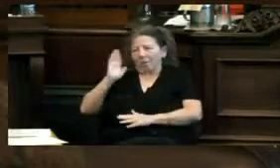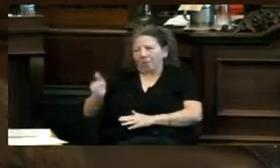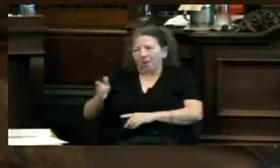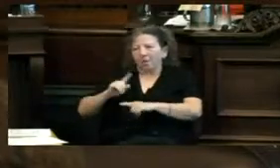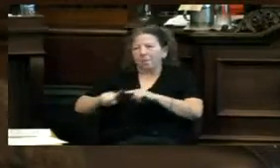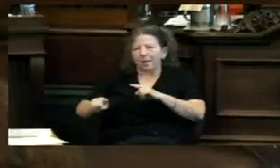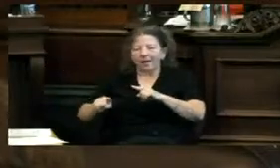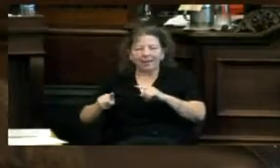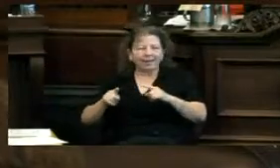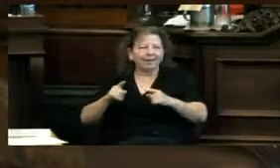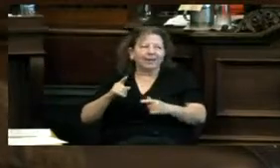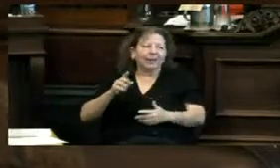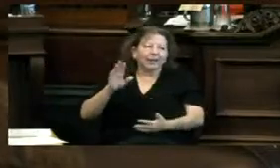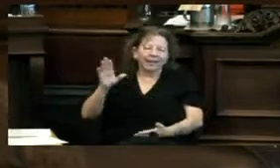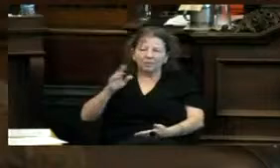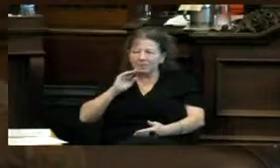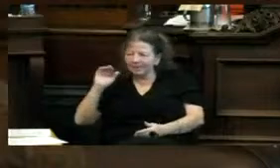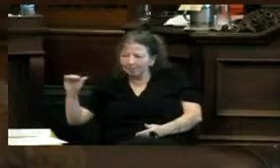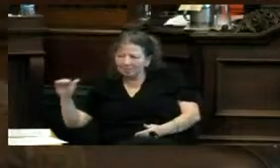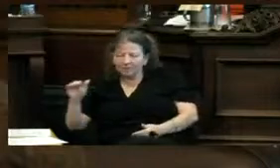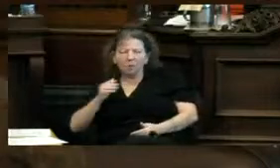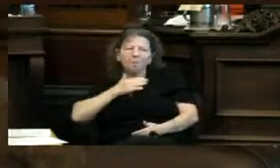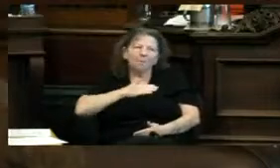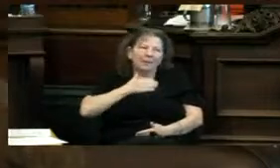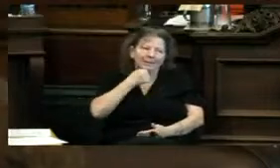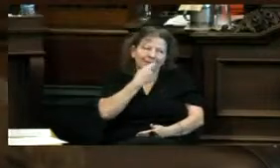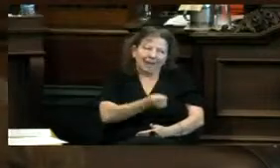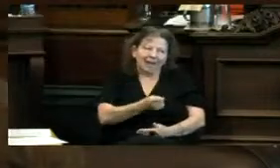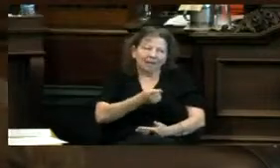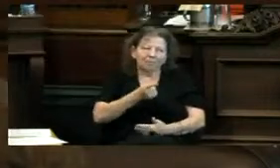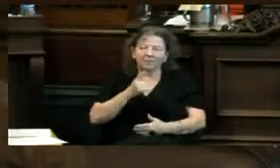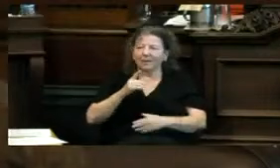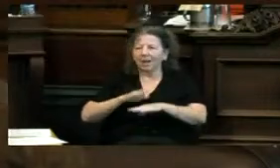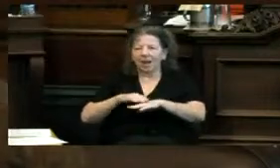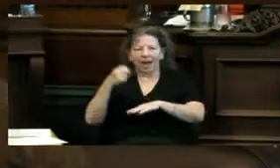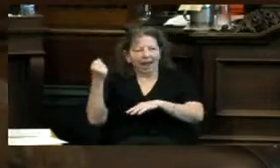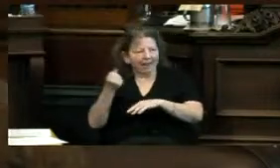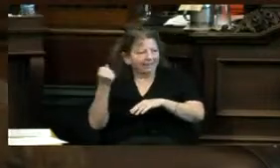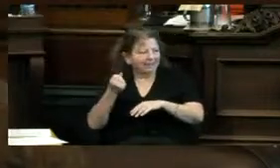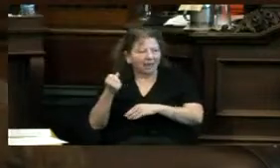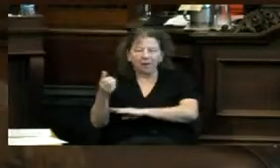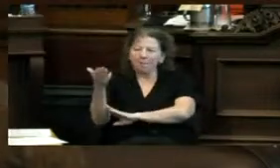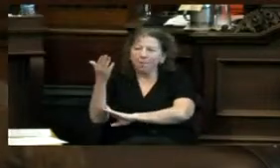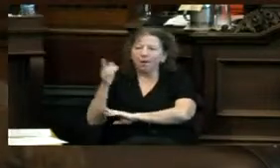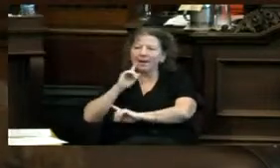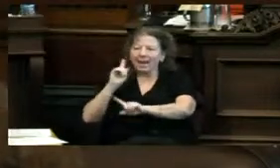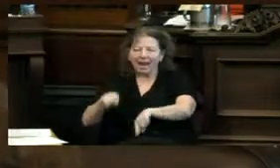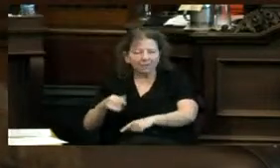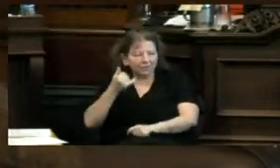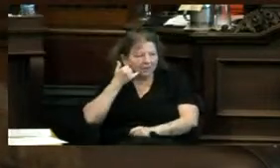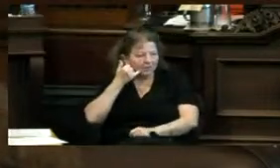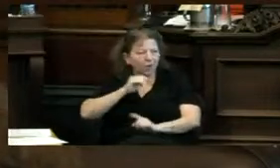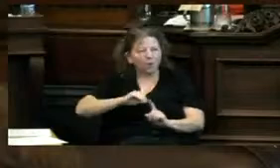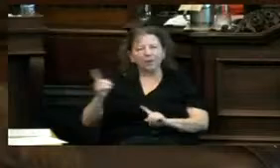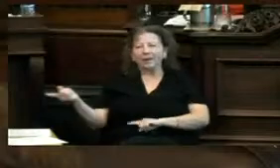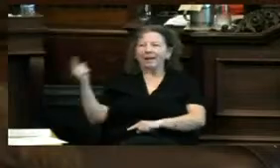conference. So a phone call to Mister Parent and I know he's retiring soon, but or moving on,